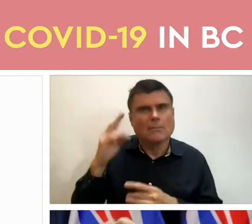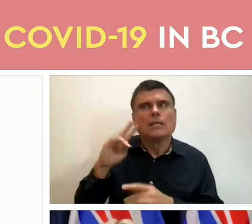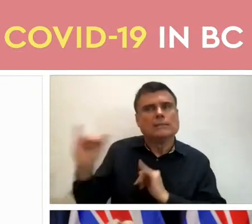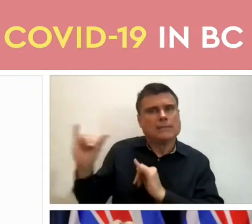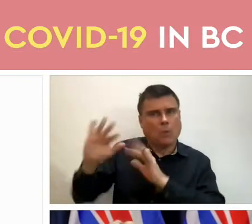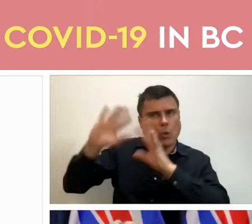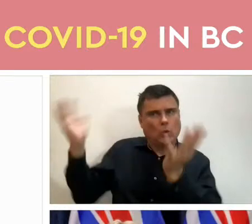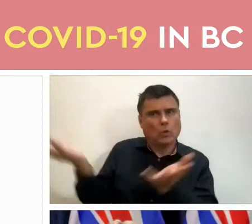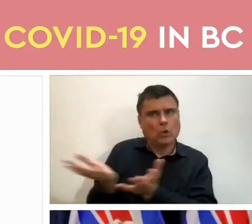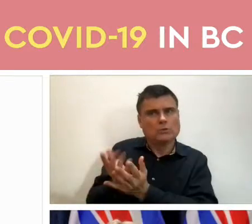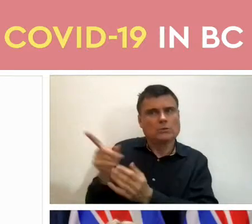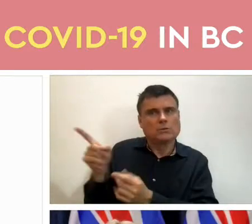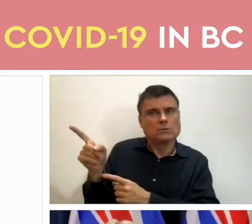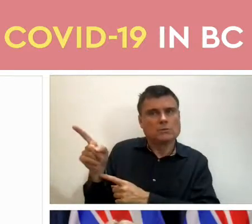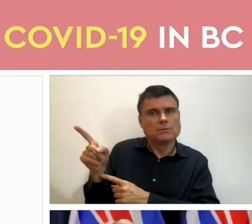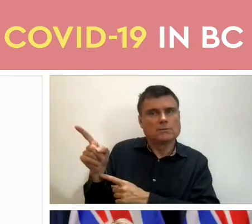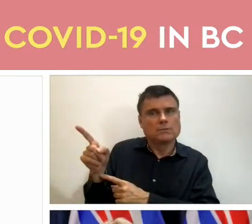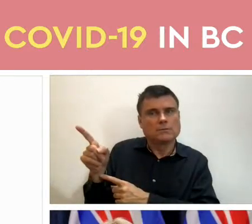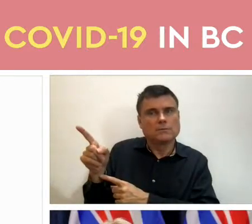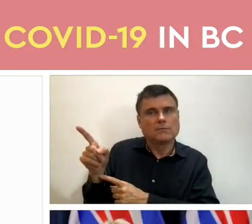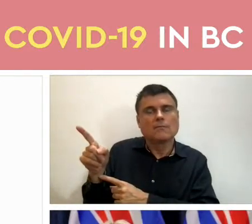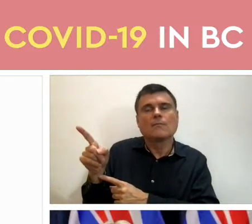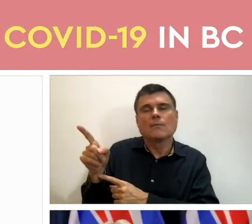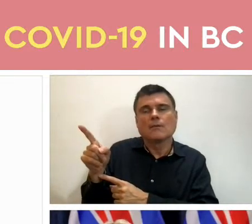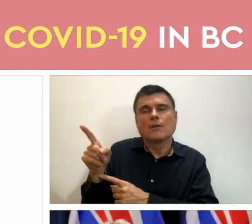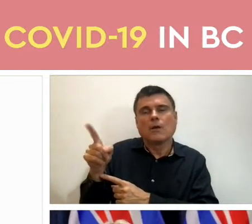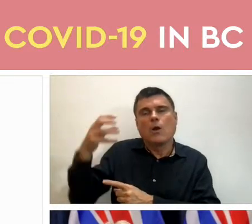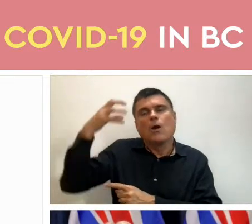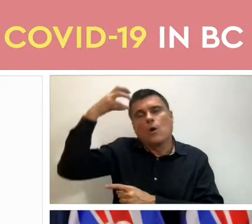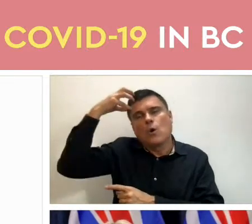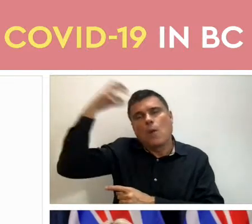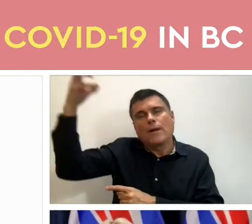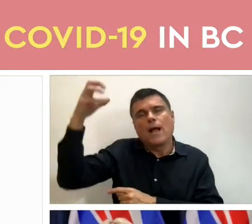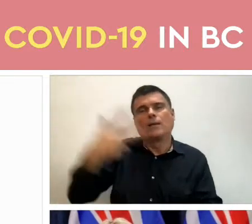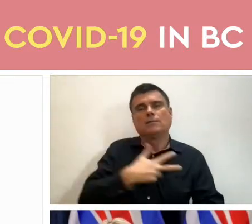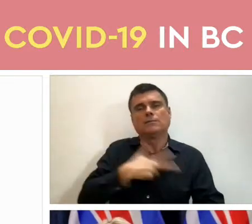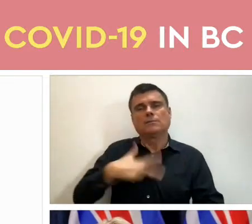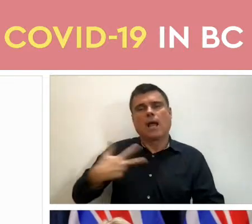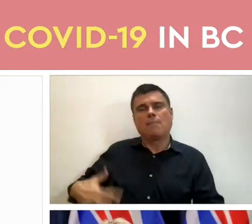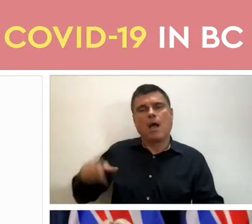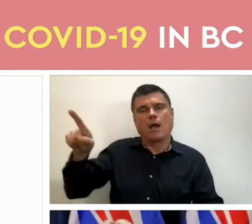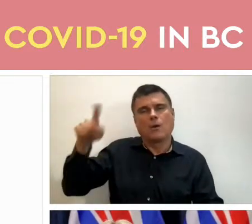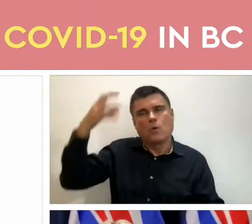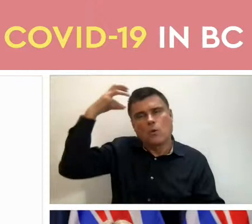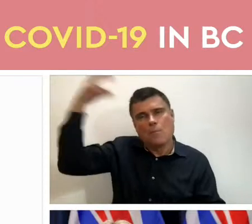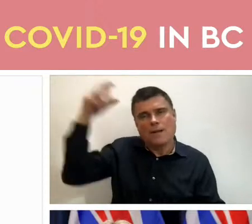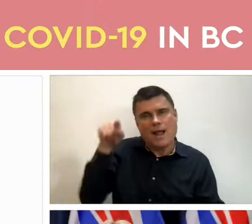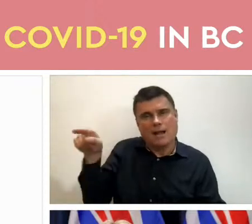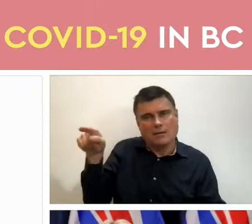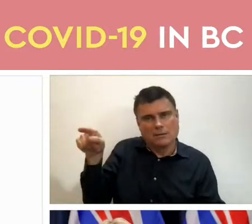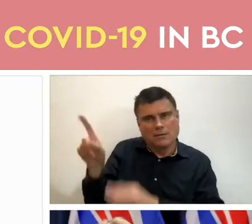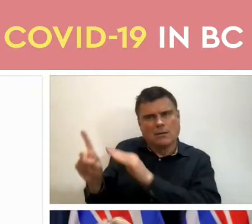Those are things that are worrisome to us because they can signal a dramatic impact in a